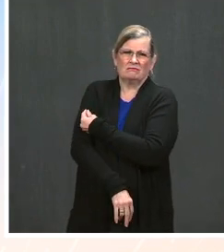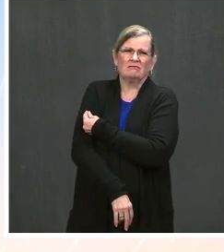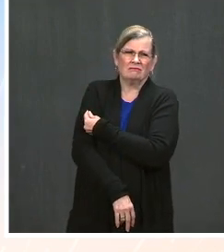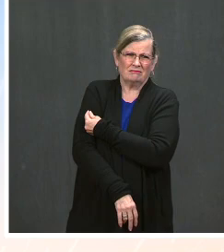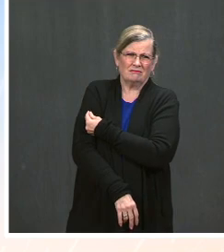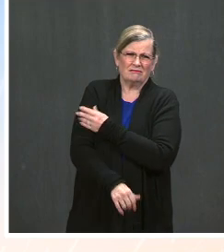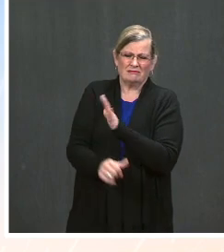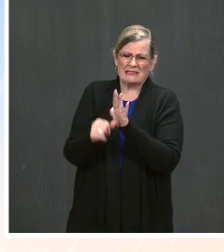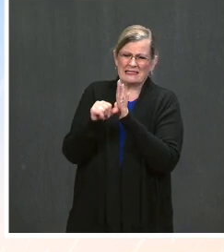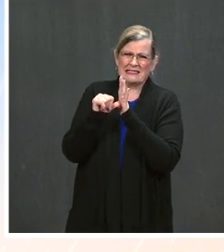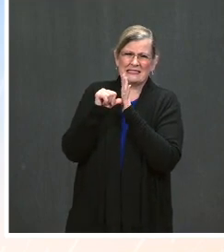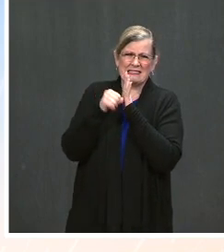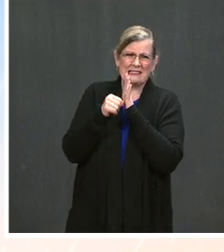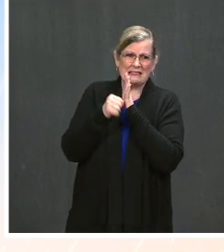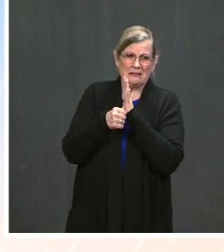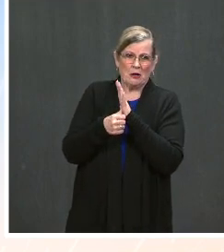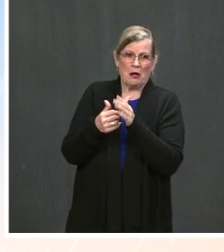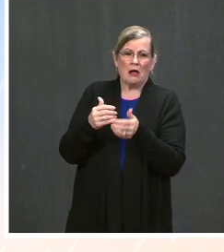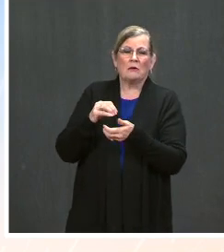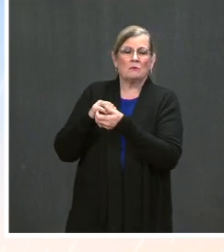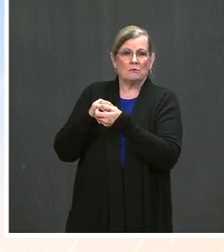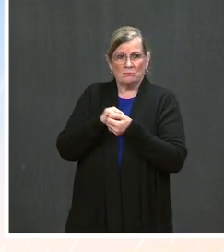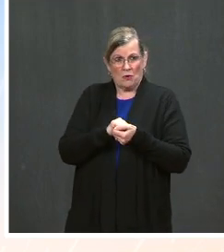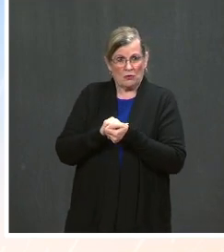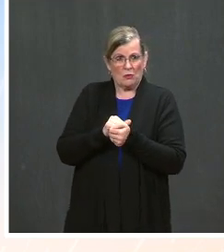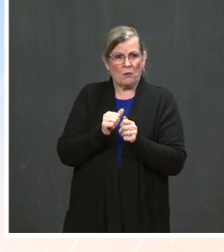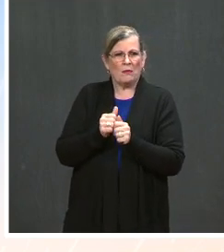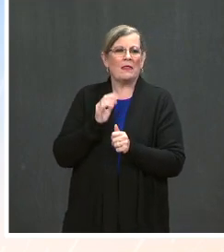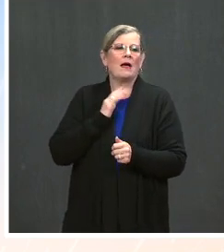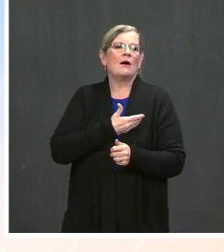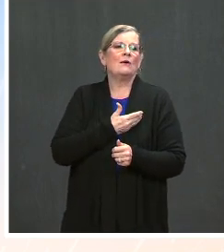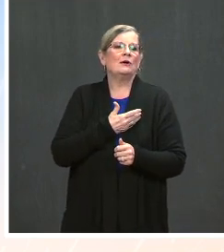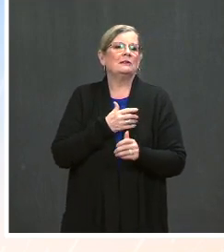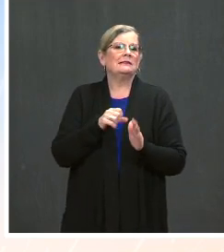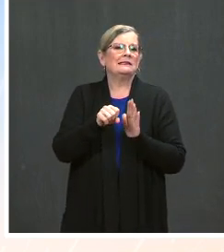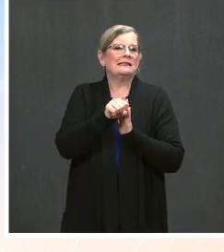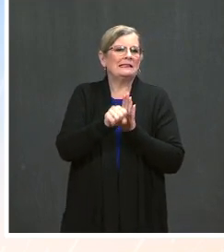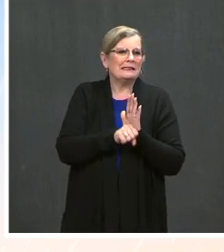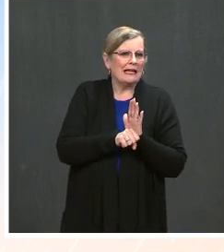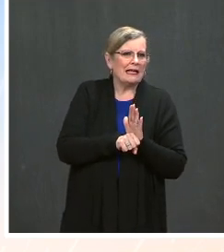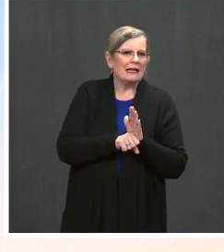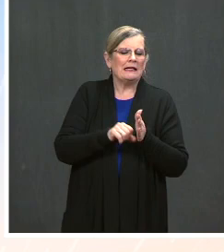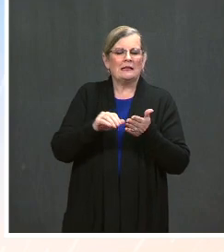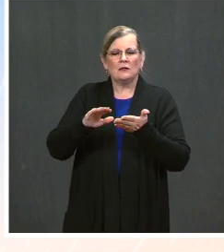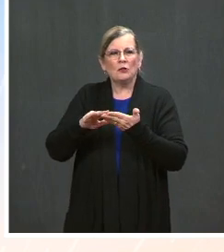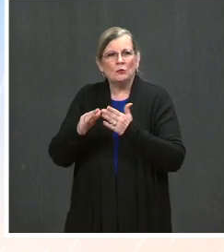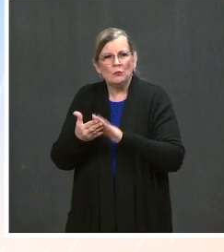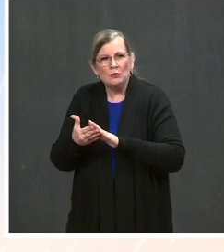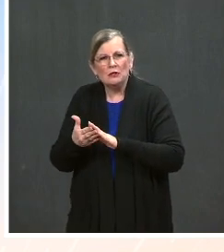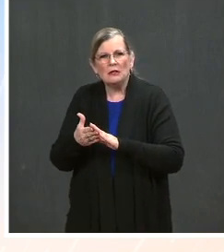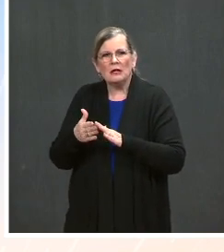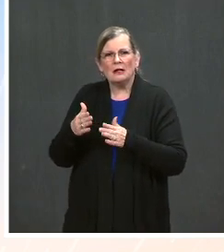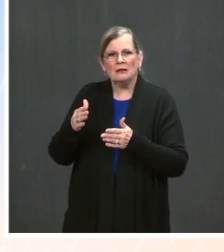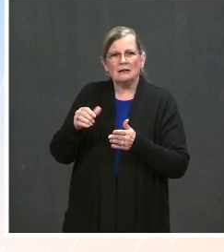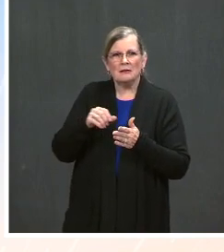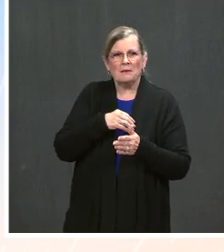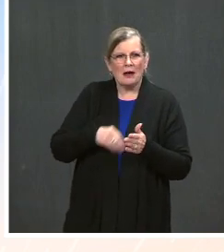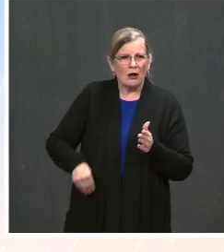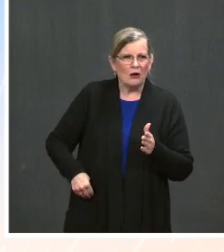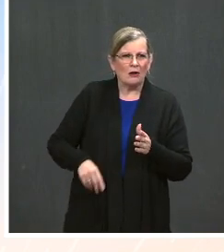with our efforts to expedite and getting more vaccines out; increasing the number of vaccination sites; the number of vaccinators --